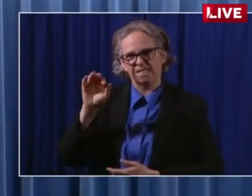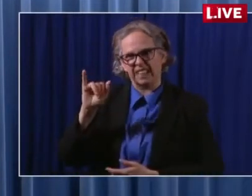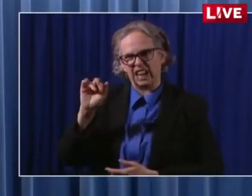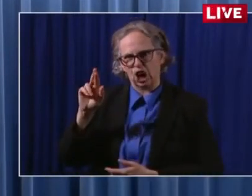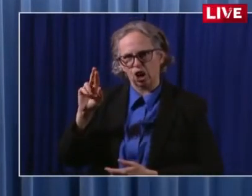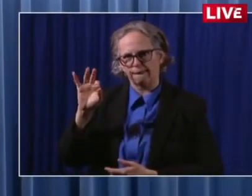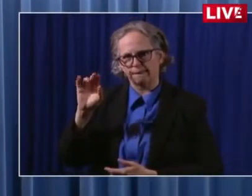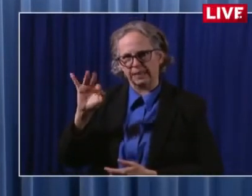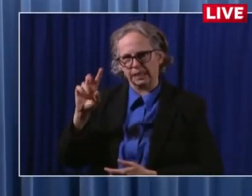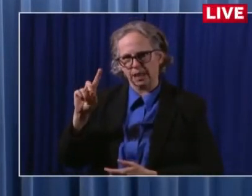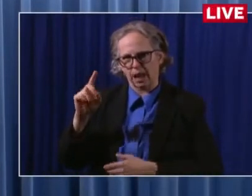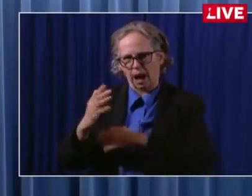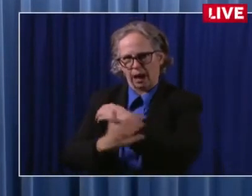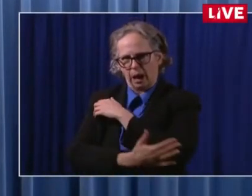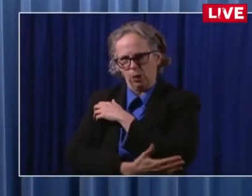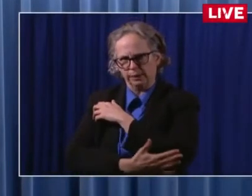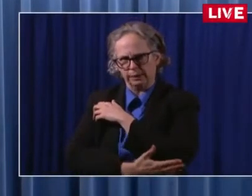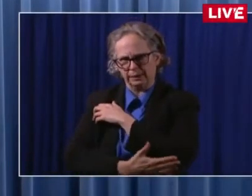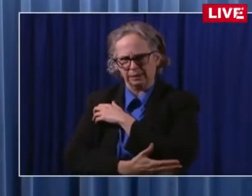WE WILL MOVE TO FAIRFIELD COUNTY.